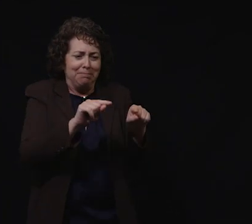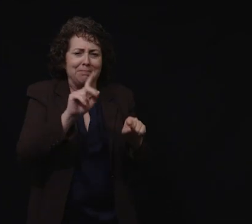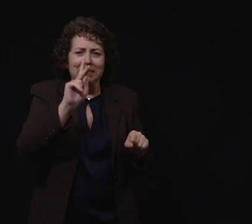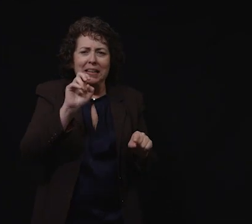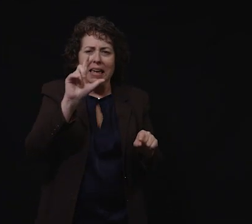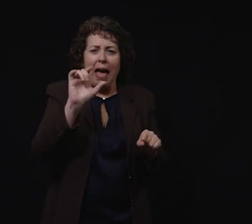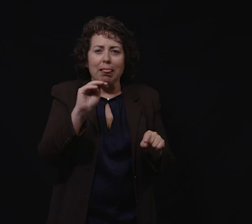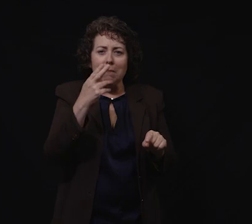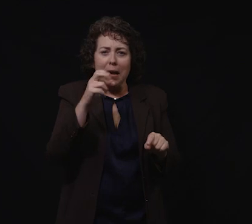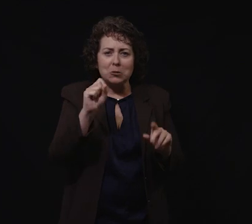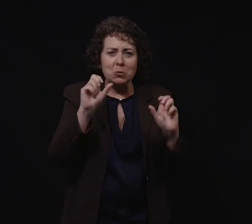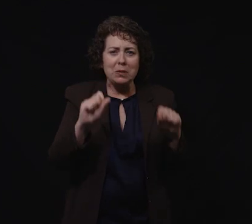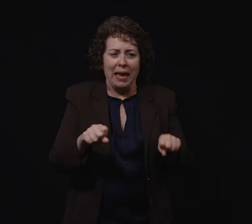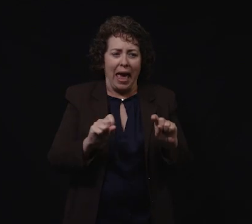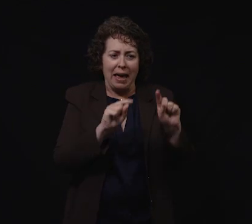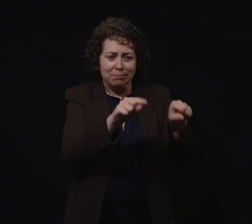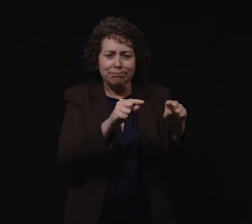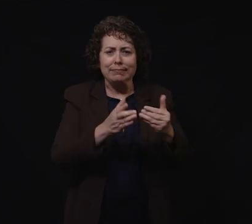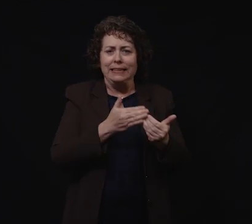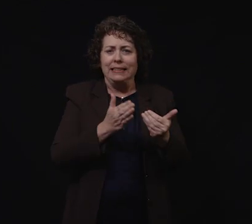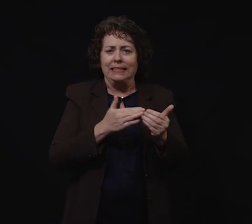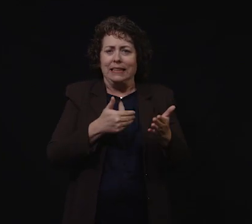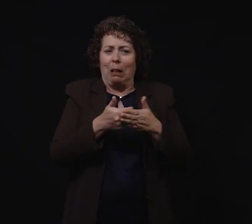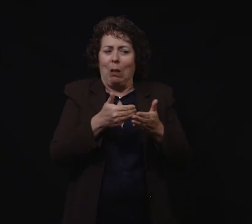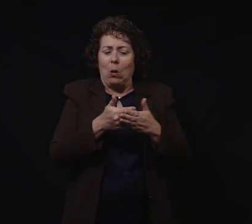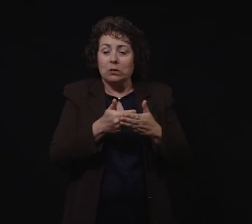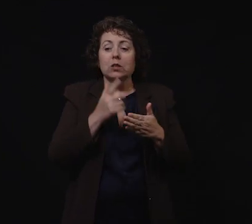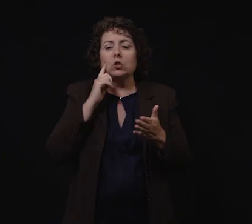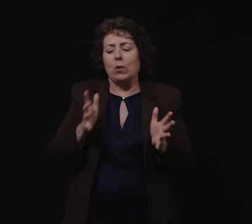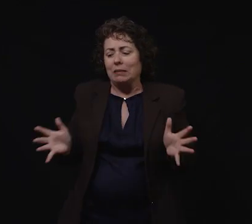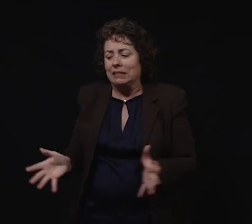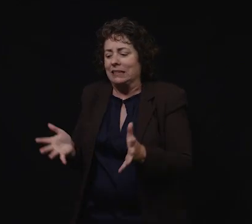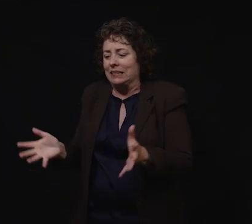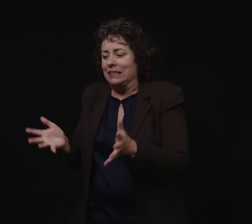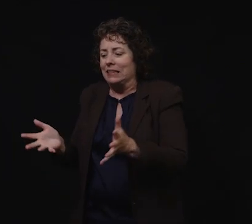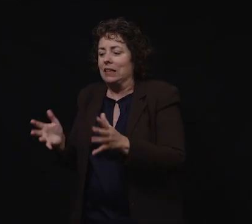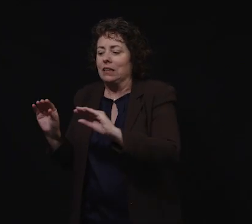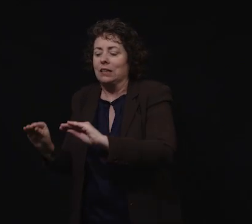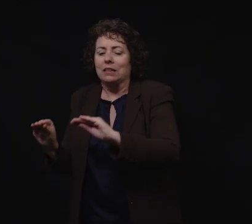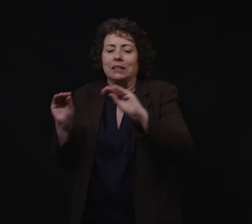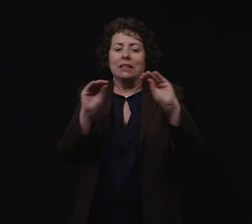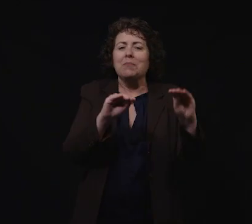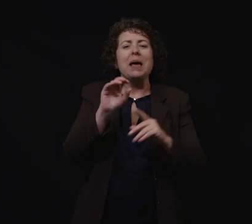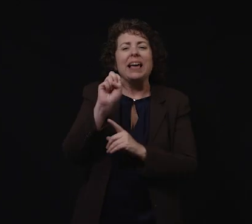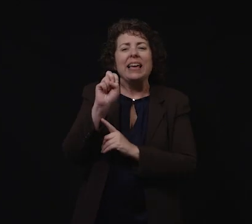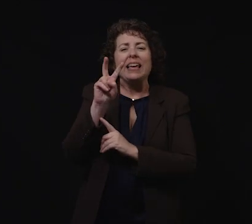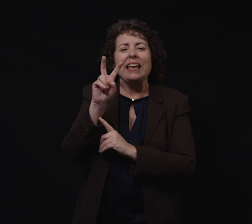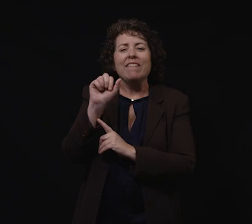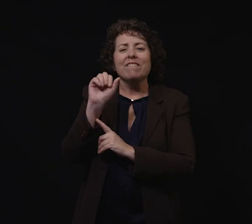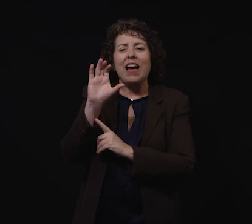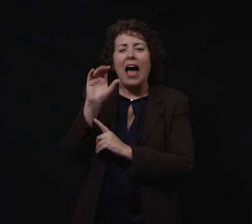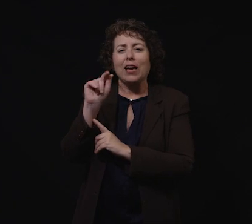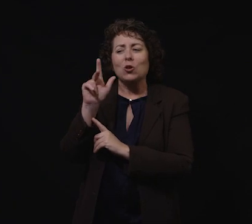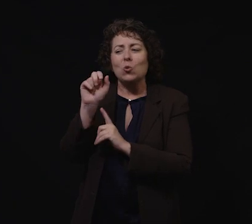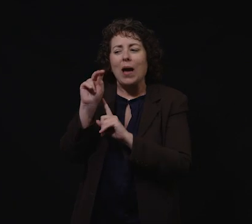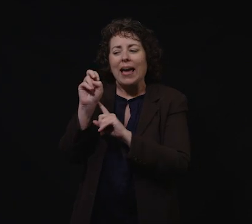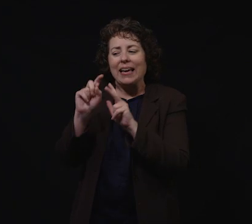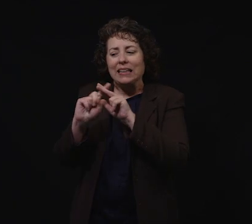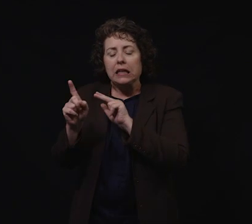and so we will urge them to evacuate to relocate might be a more strategic word, but the term is